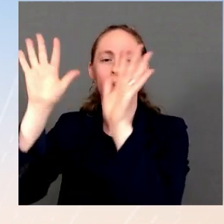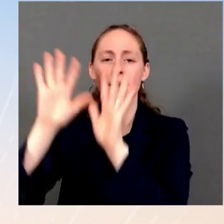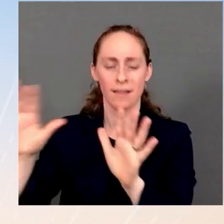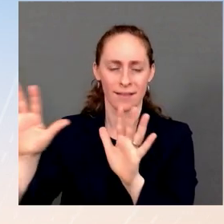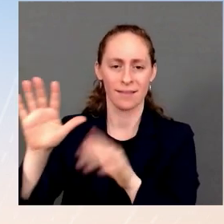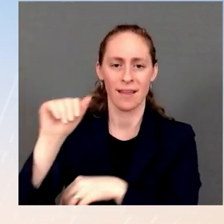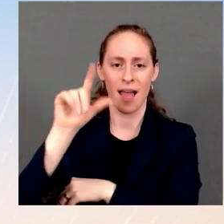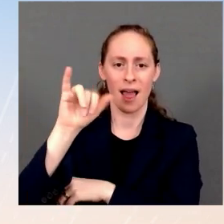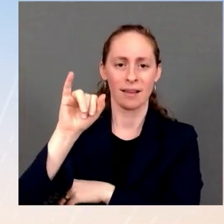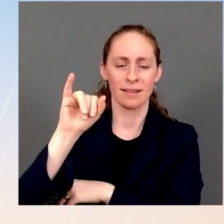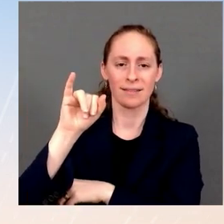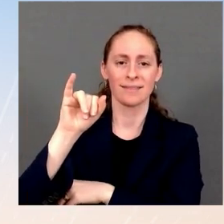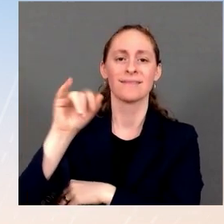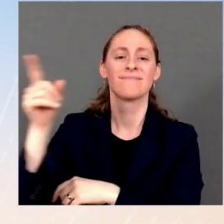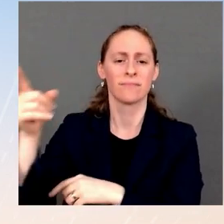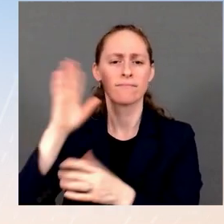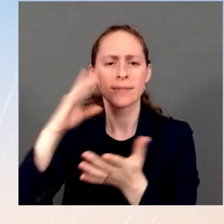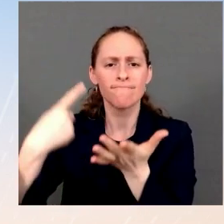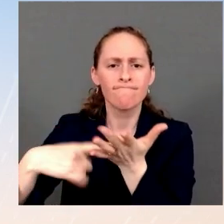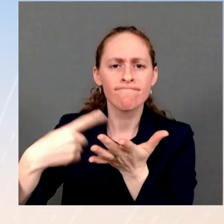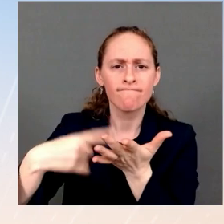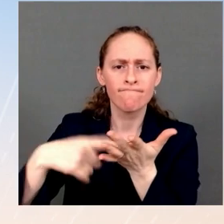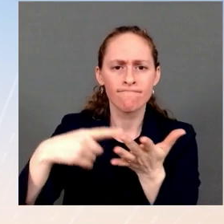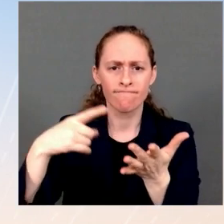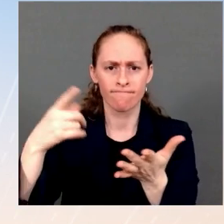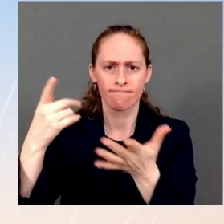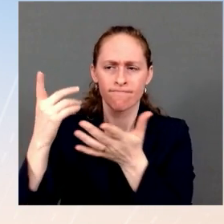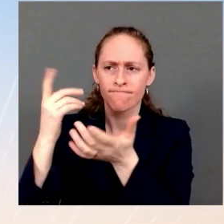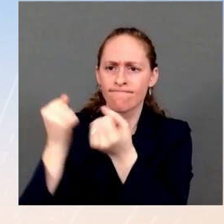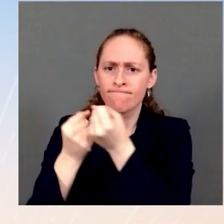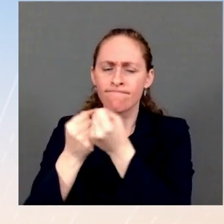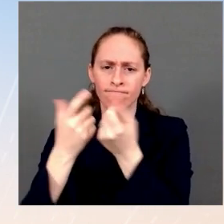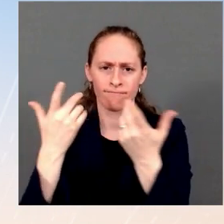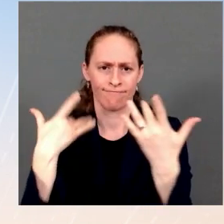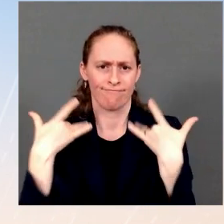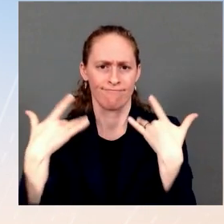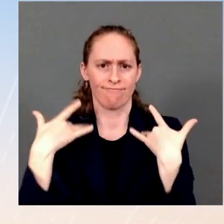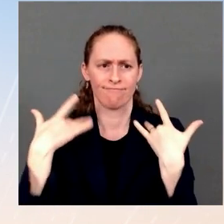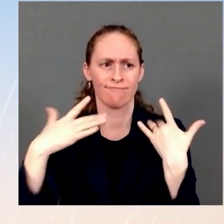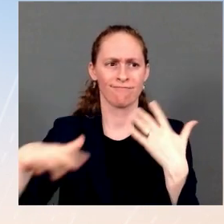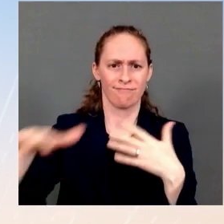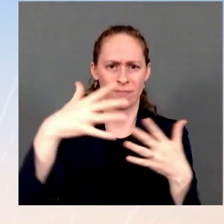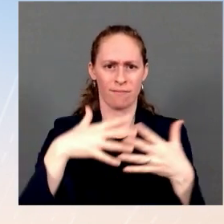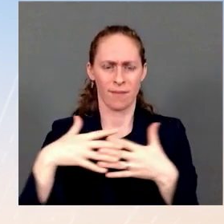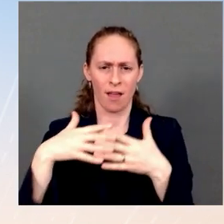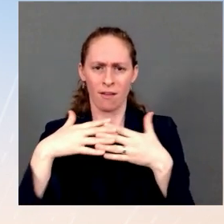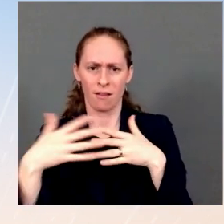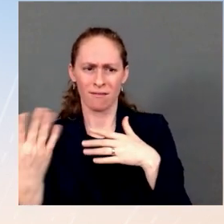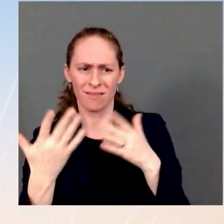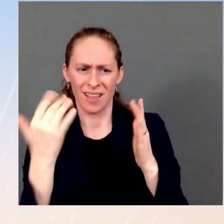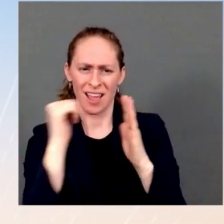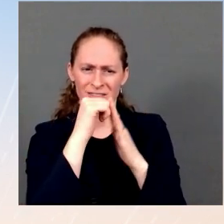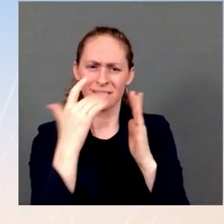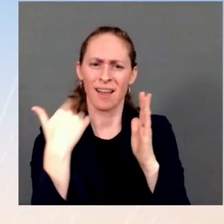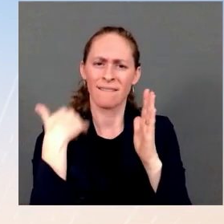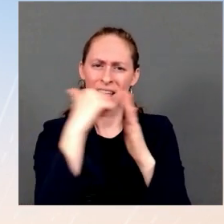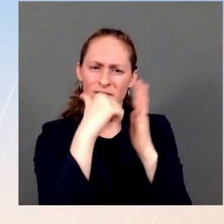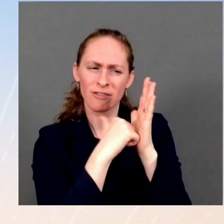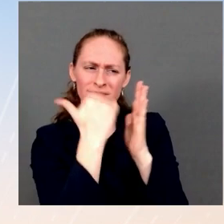coordinating the all-of-government approach to tackle the climate crisis, creating good-paying union jobs,